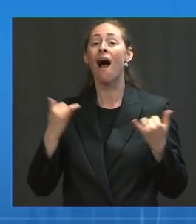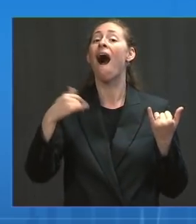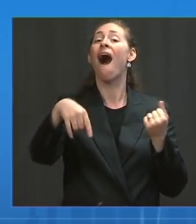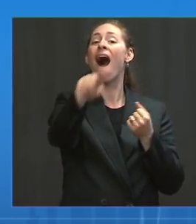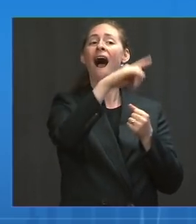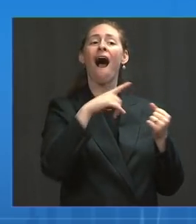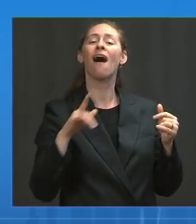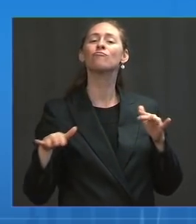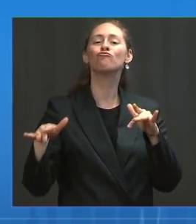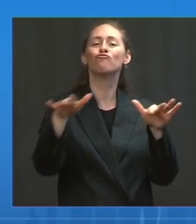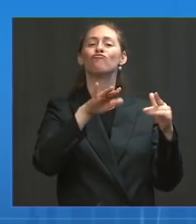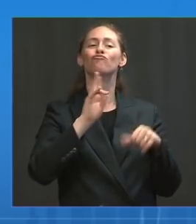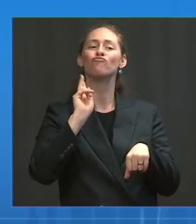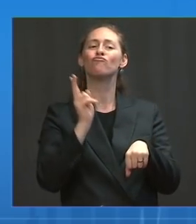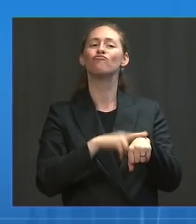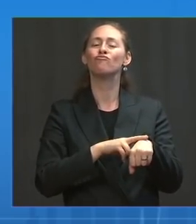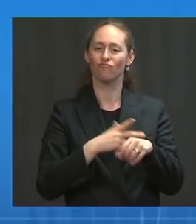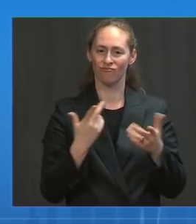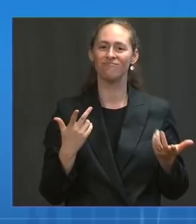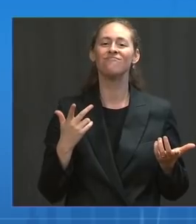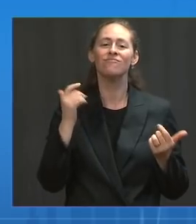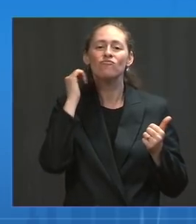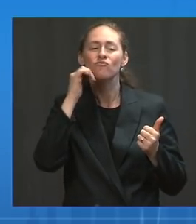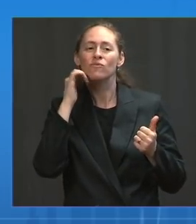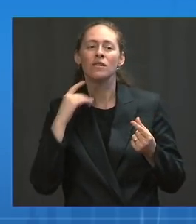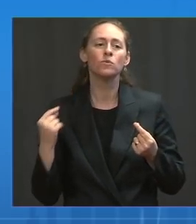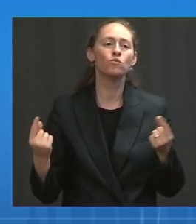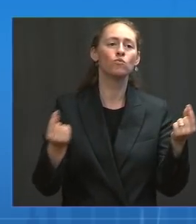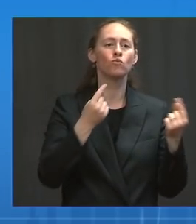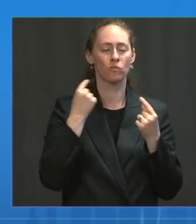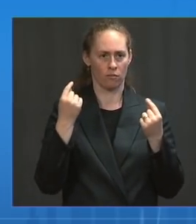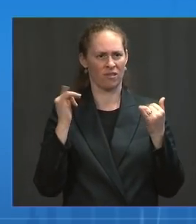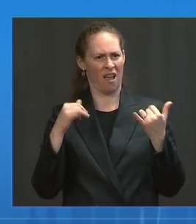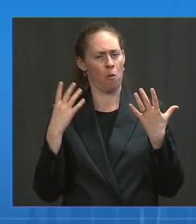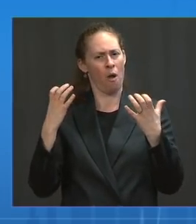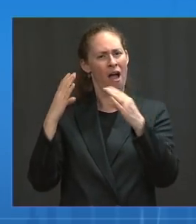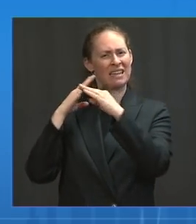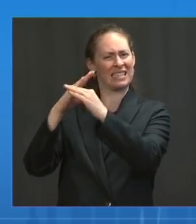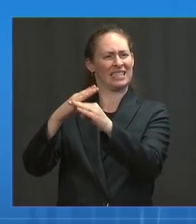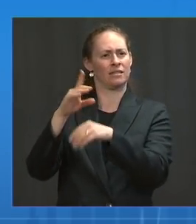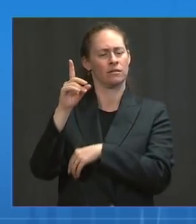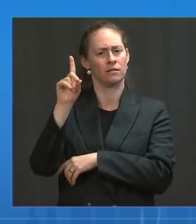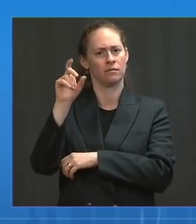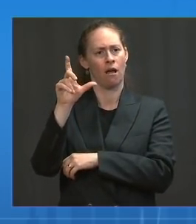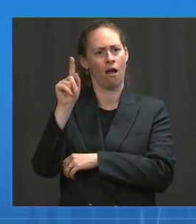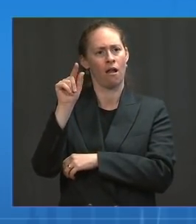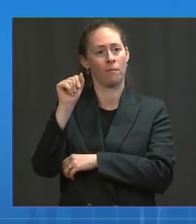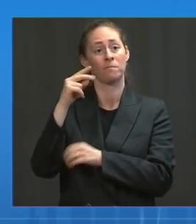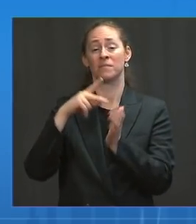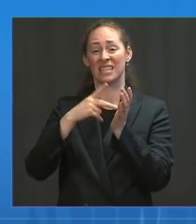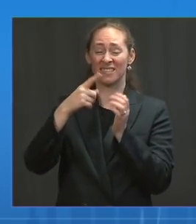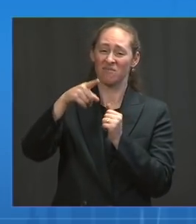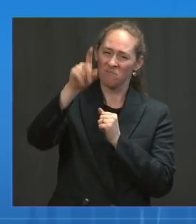getting back to normal and stopping the Delta variant requires all of us to do our part and to get vaccinated.